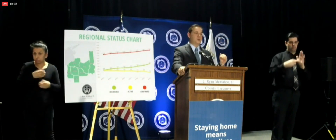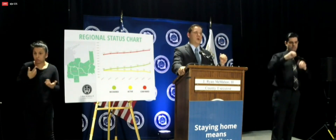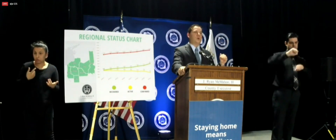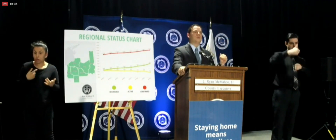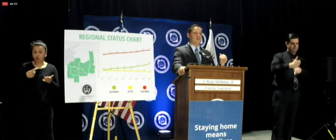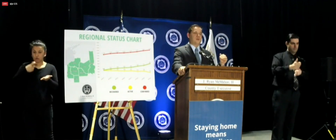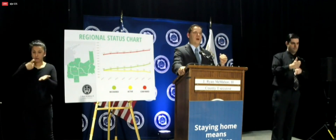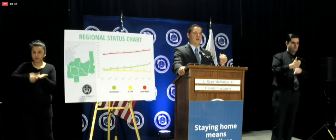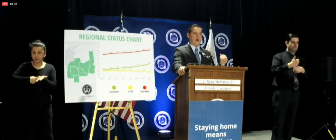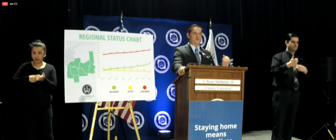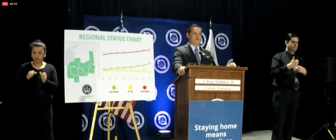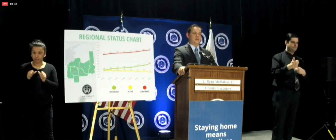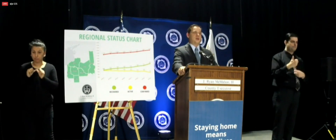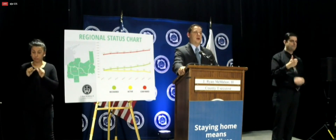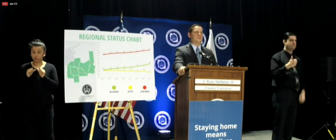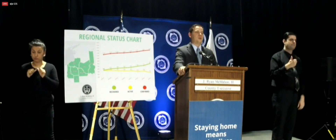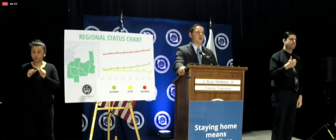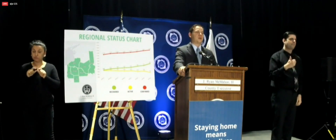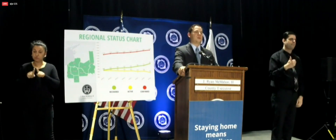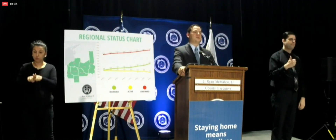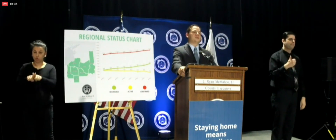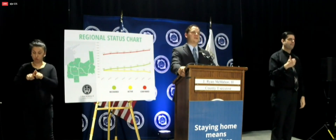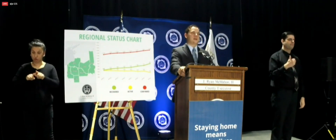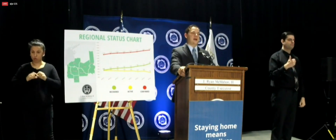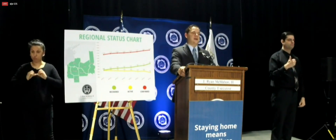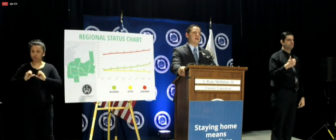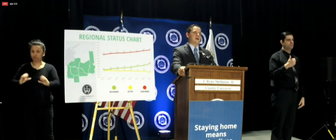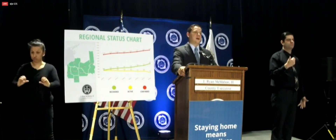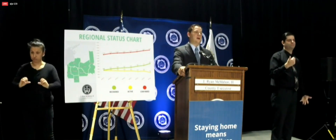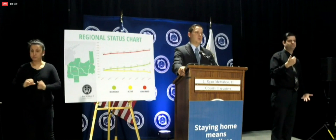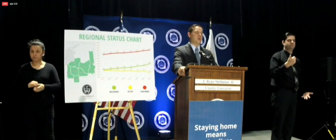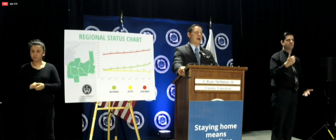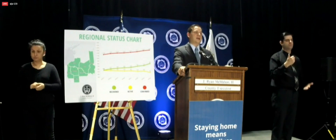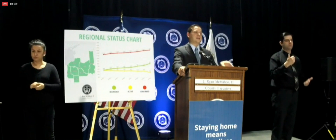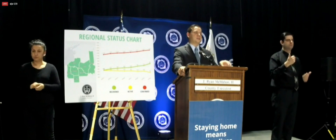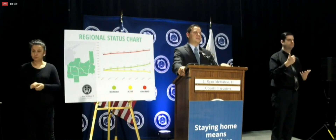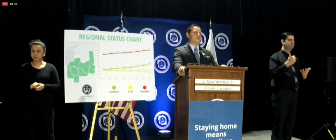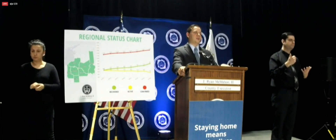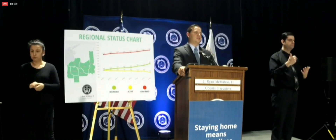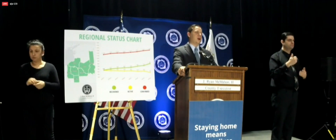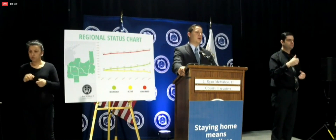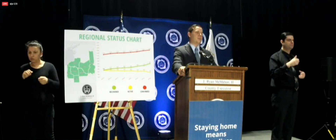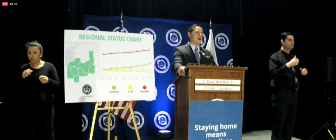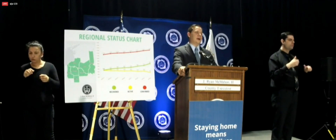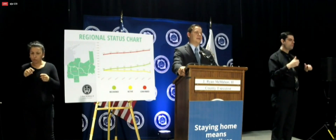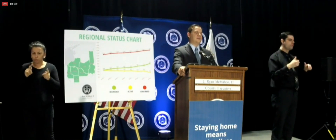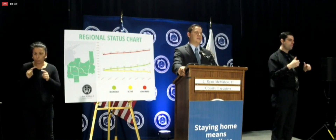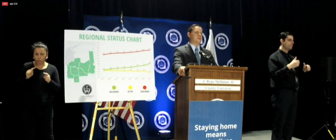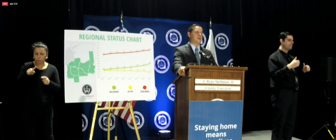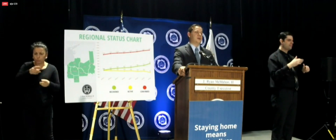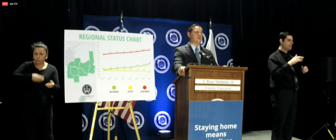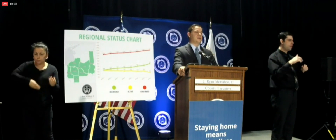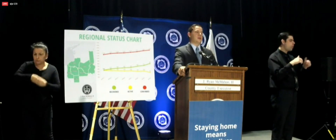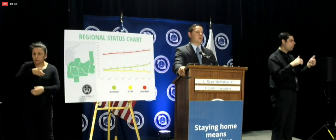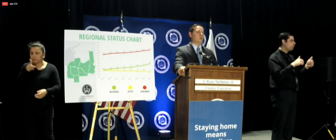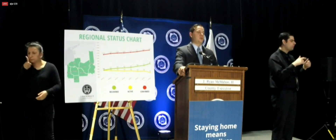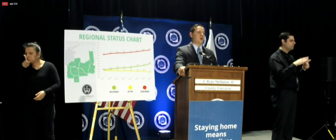ESSENTIAL BUSINESS WITH CERTAIN REGULATIONS THAT WOULD HOPEFULLY FALL OFF. THERE IS OTHER BUSINESSES THAT